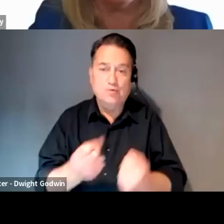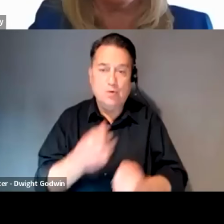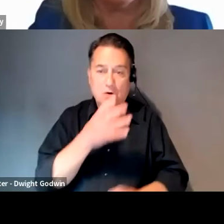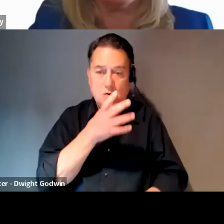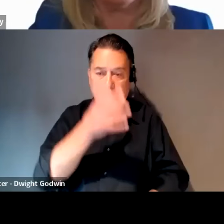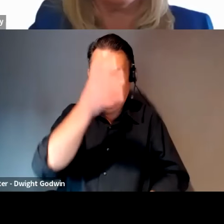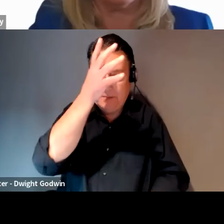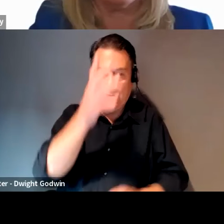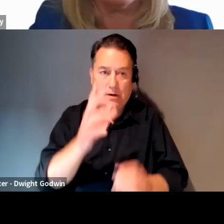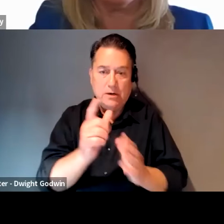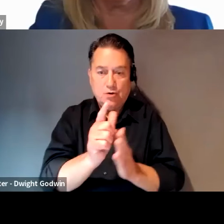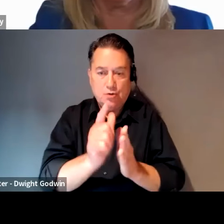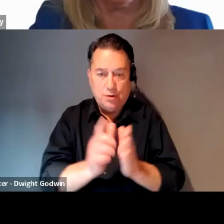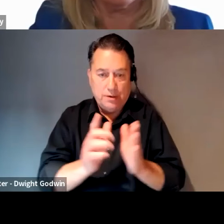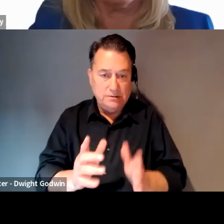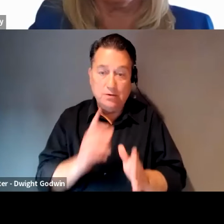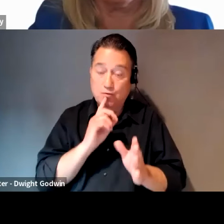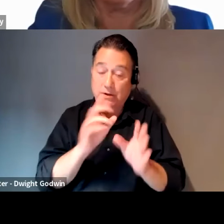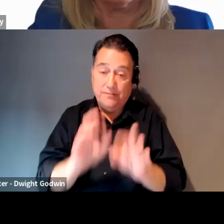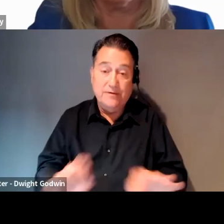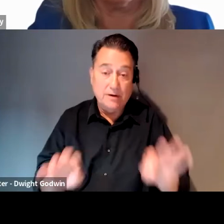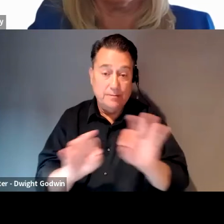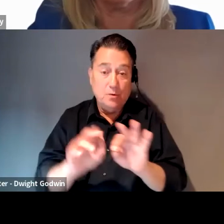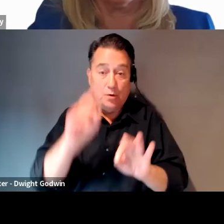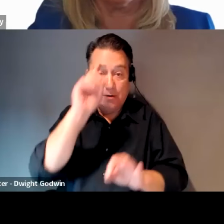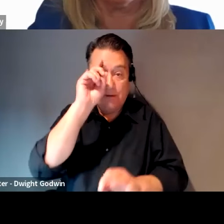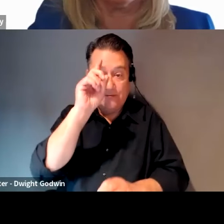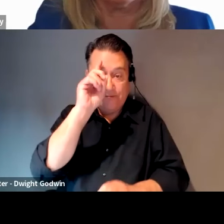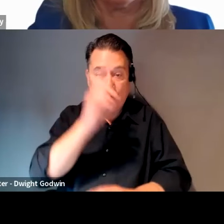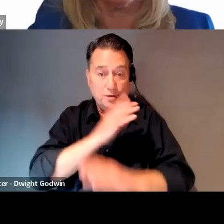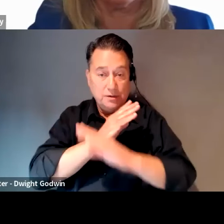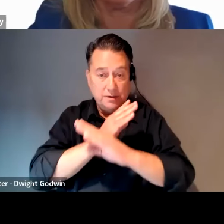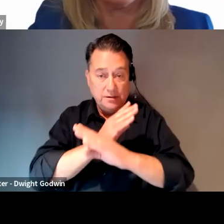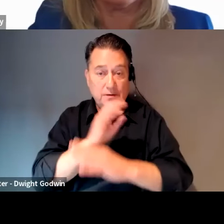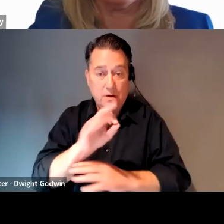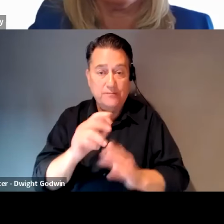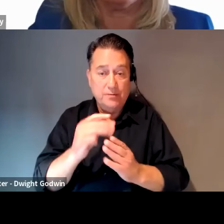It's very important for the integrity of the program, but that means that if you're getting parents attorneys